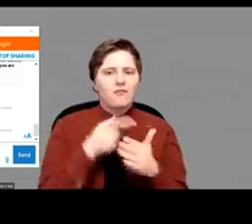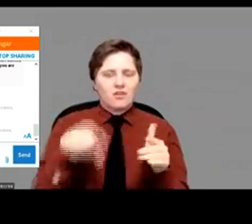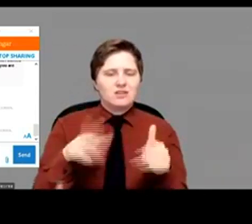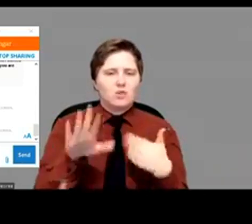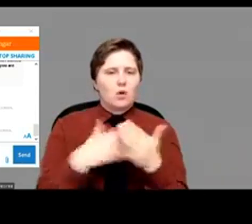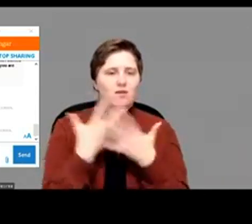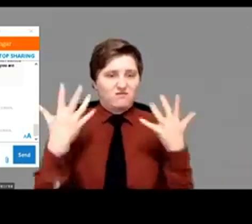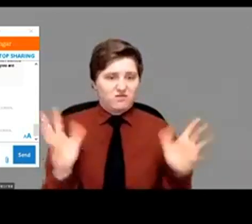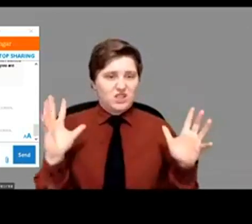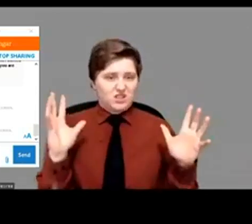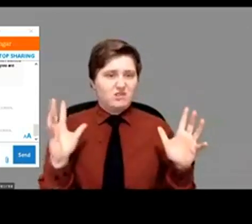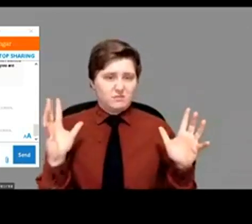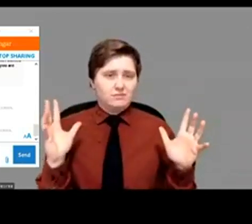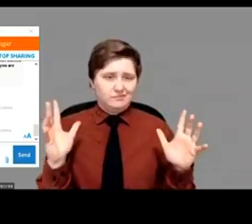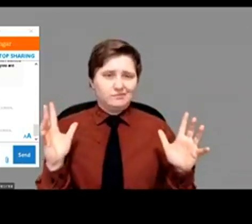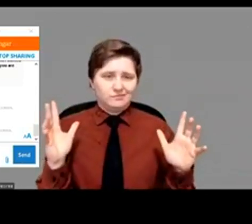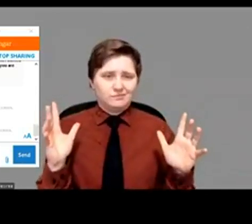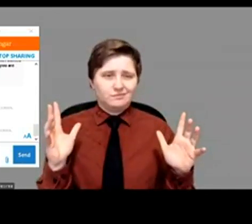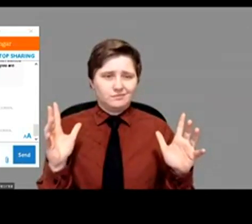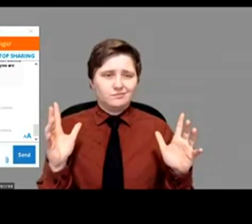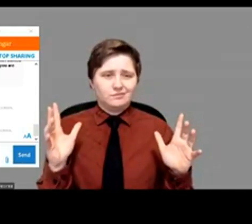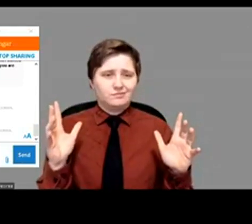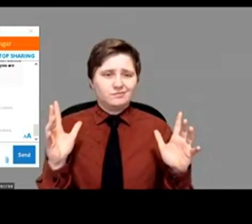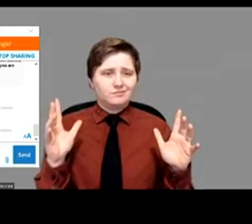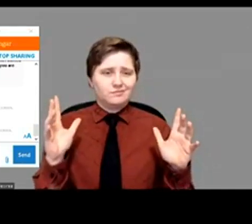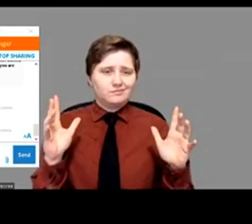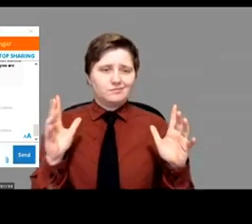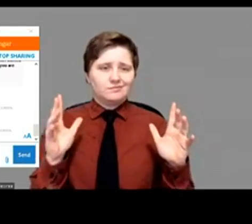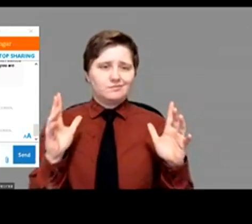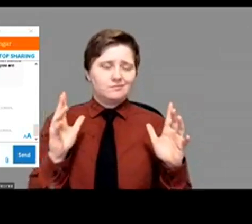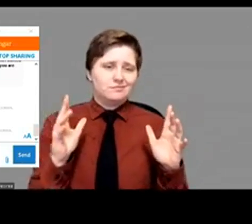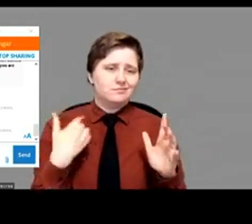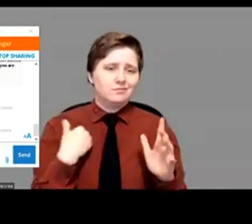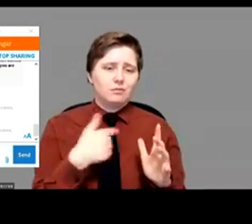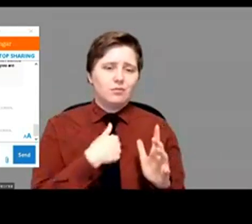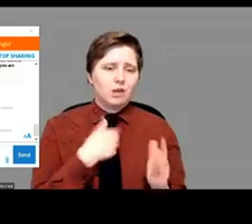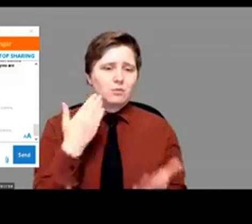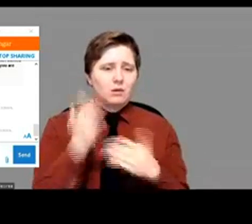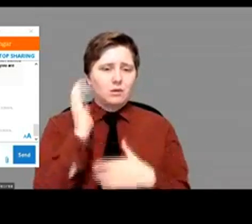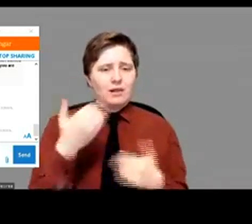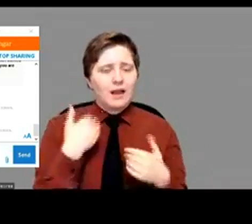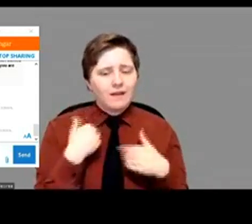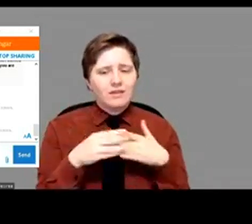before this is all said and done that. We will probably have the flexibility to